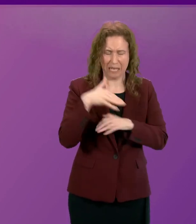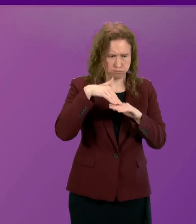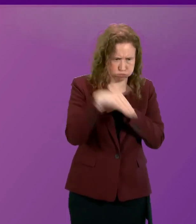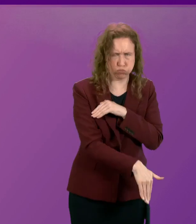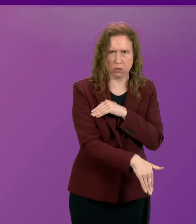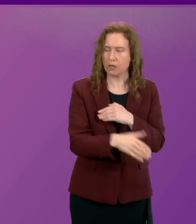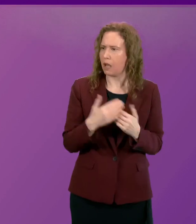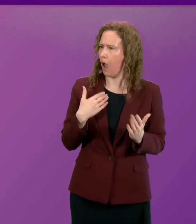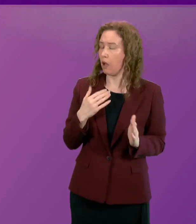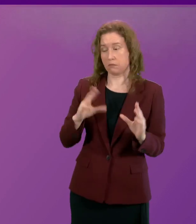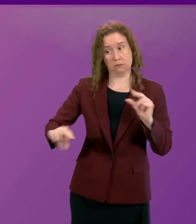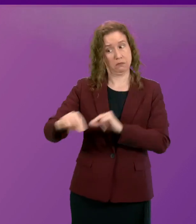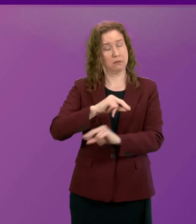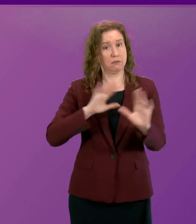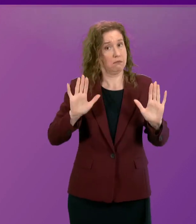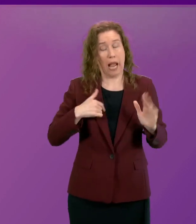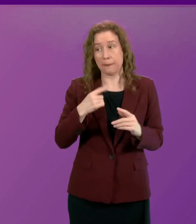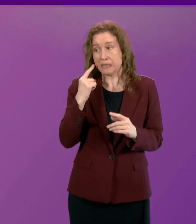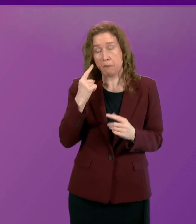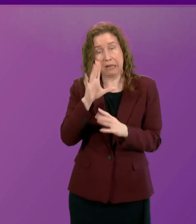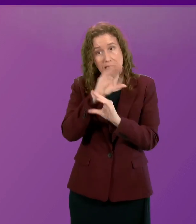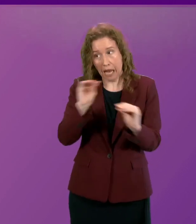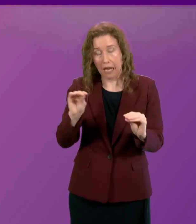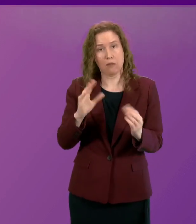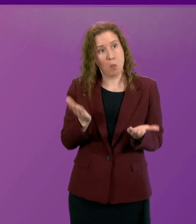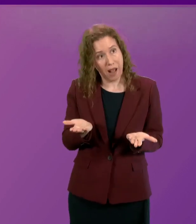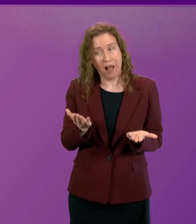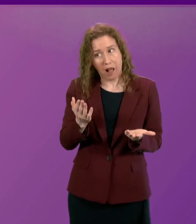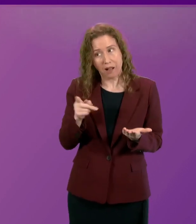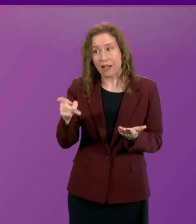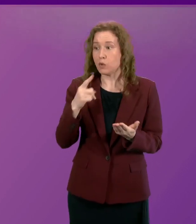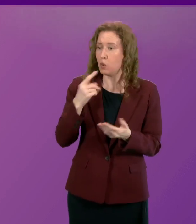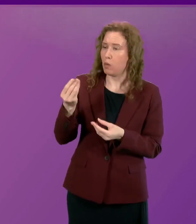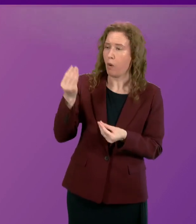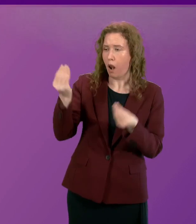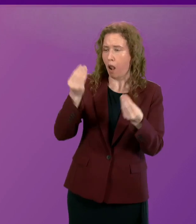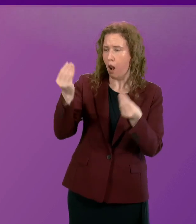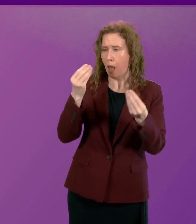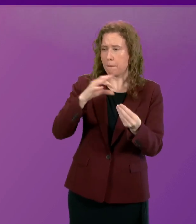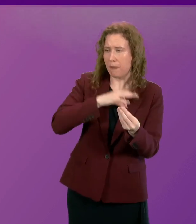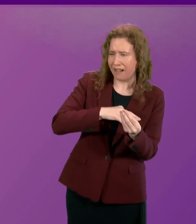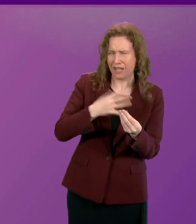I am simply pointing out that there are implications to Mr Findlay saying things